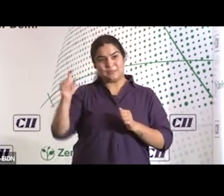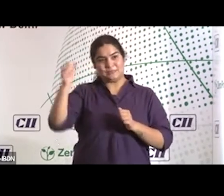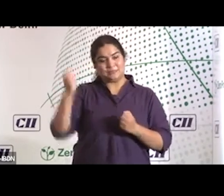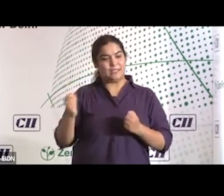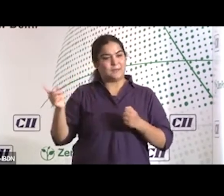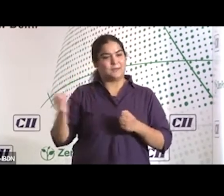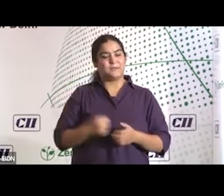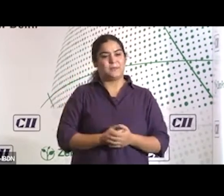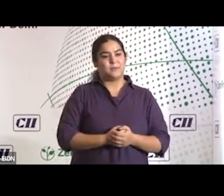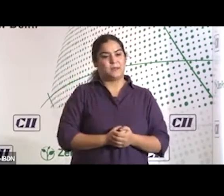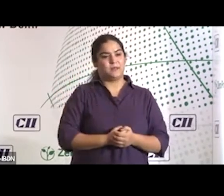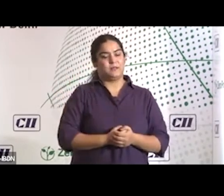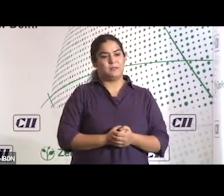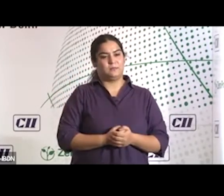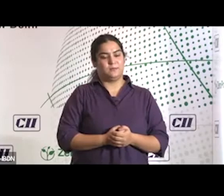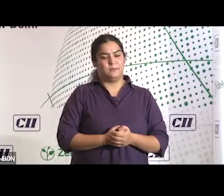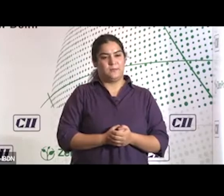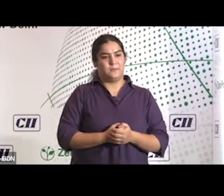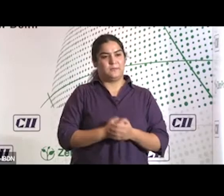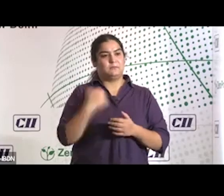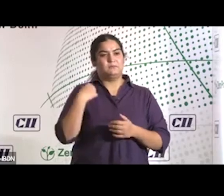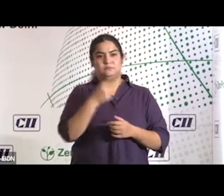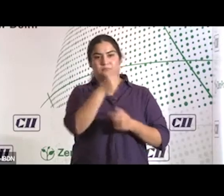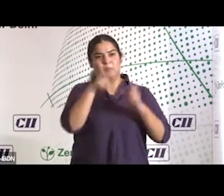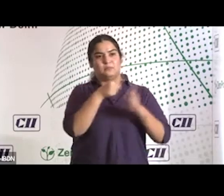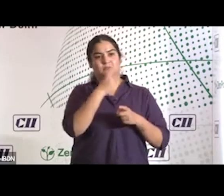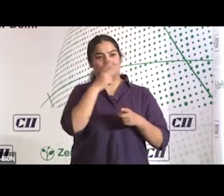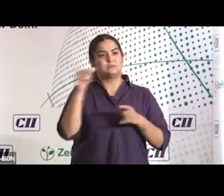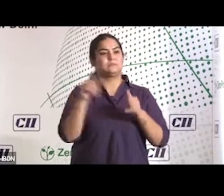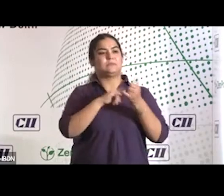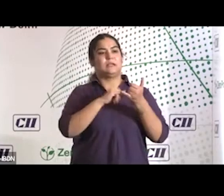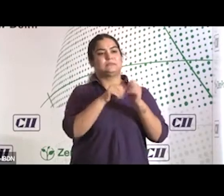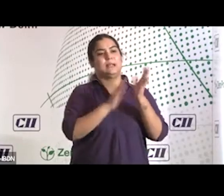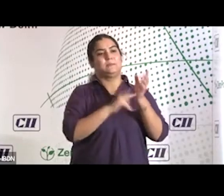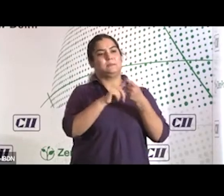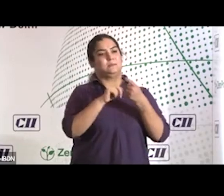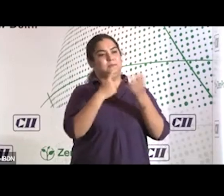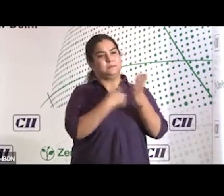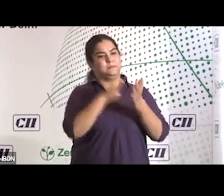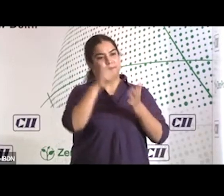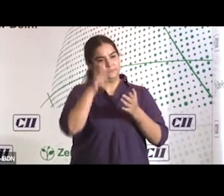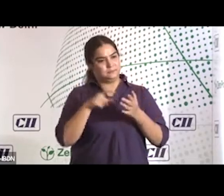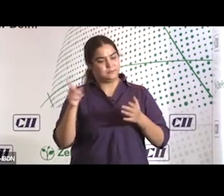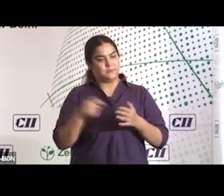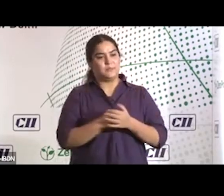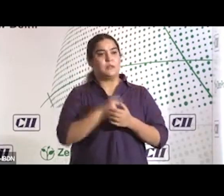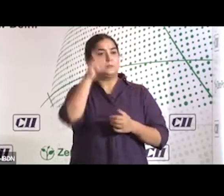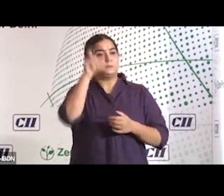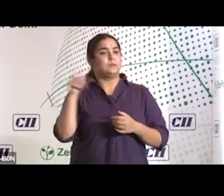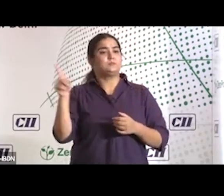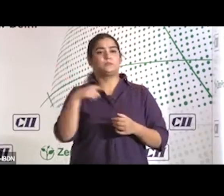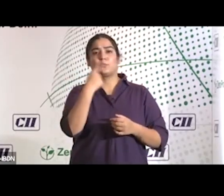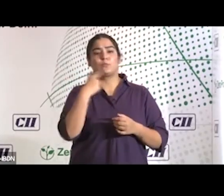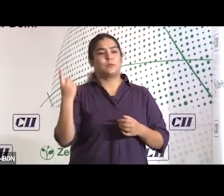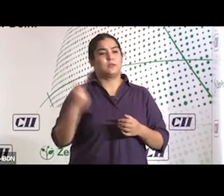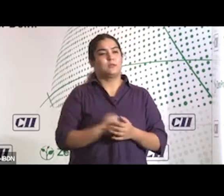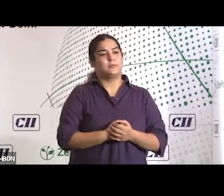then you can see that it's a ladies shipping summit either